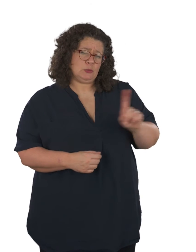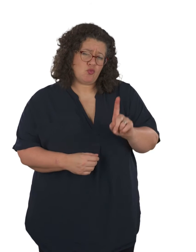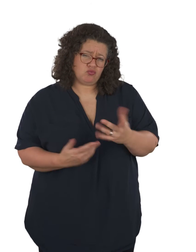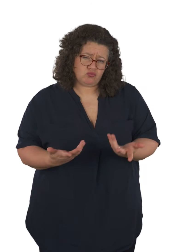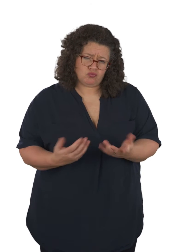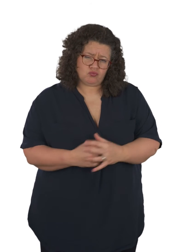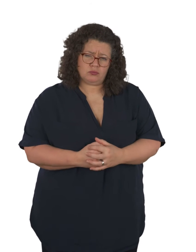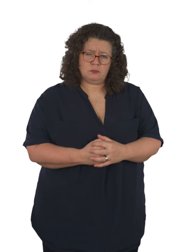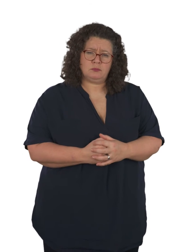the child's needs,